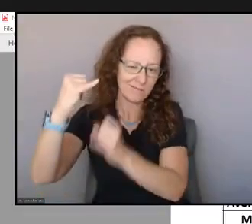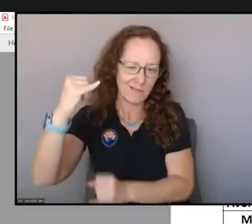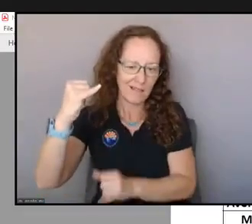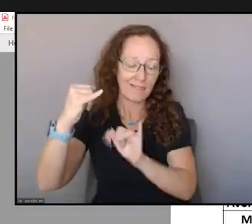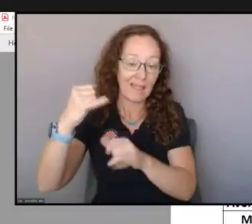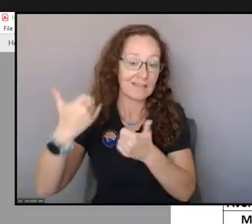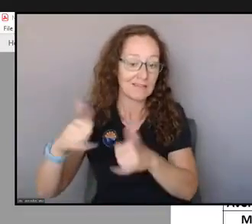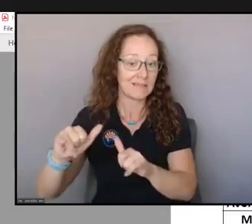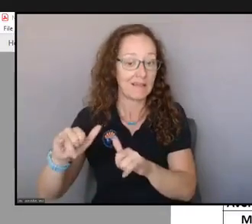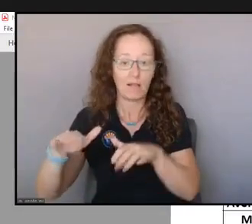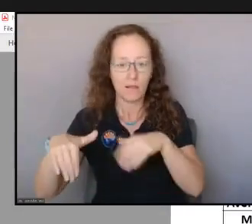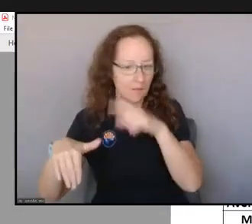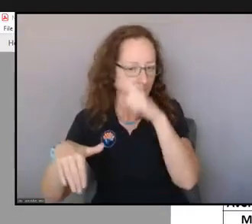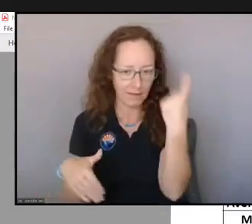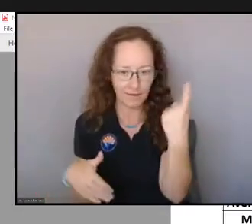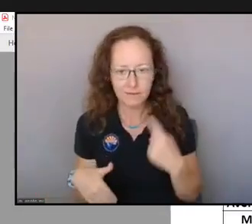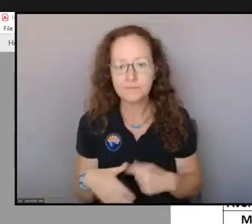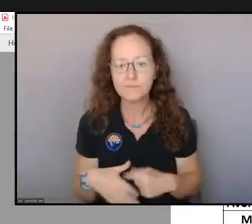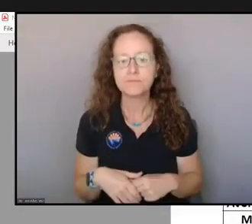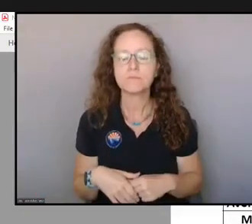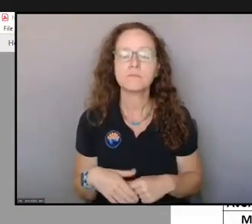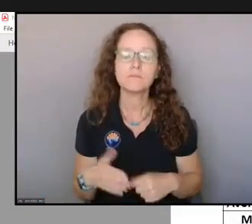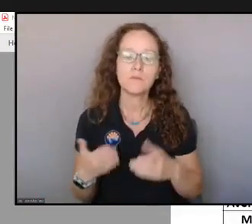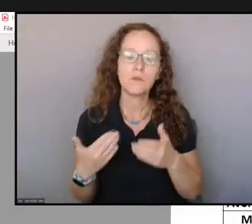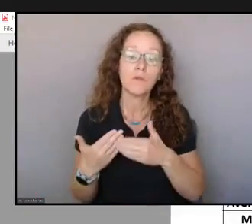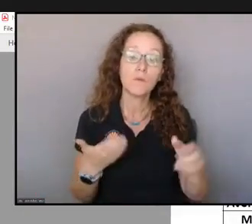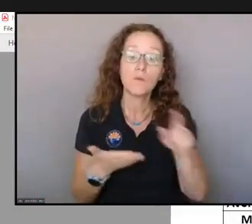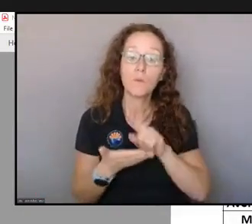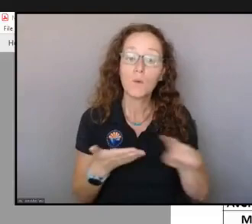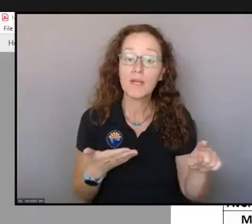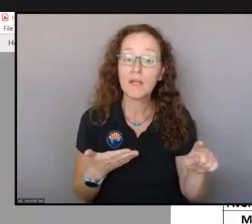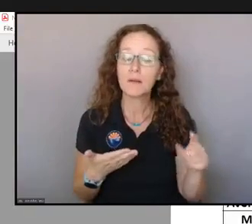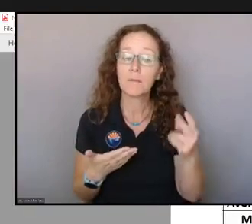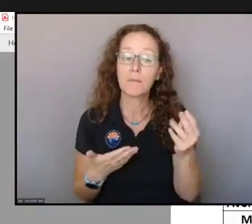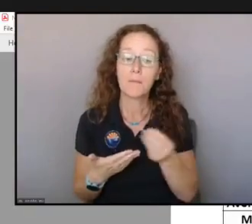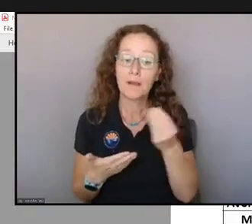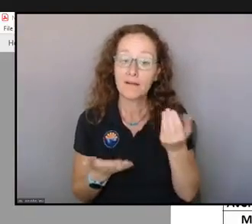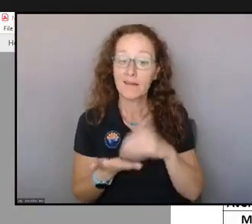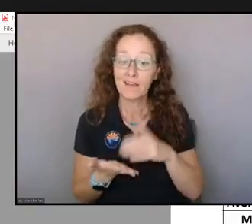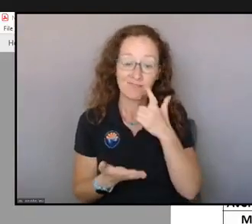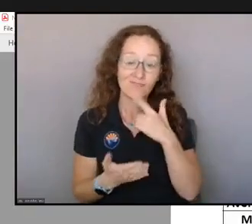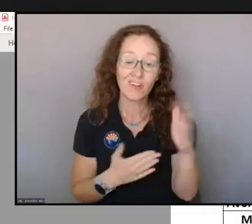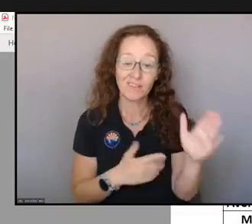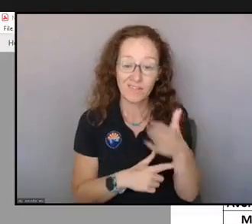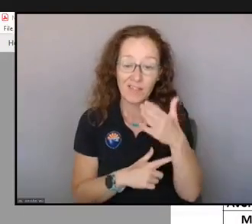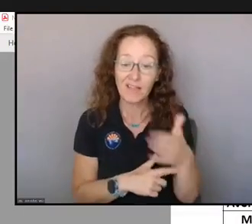AS WE LOOK OUT THROUGH THE WEEK, WE SEE ON MONDAY RED FLAG AGAIN.